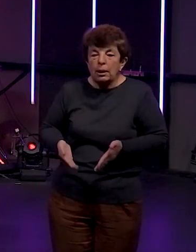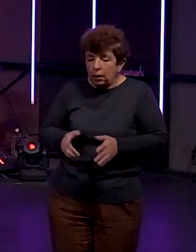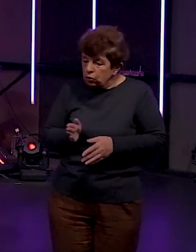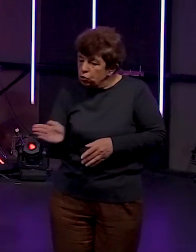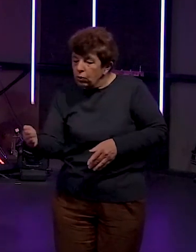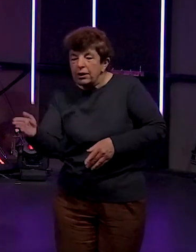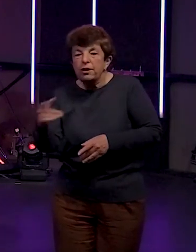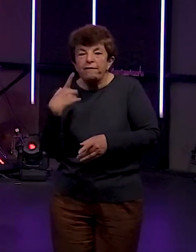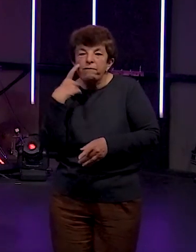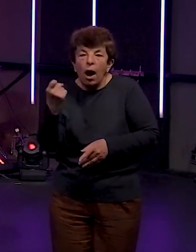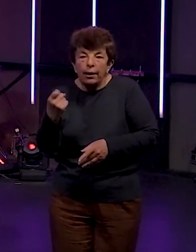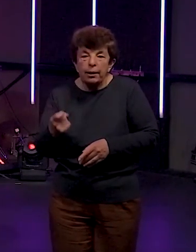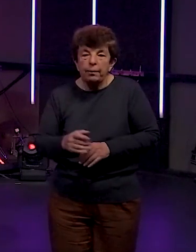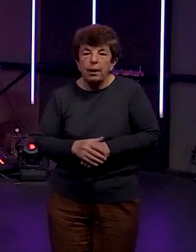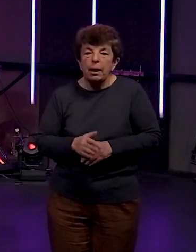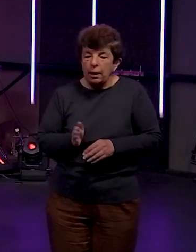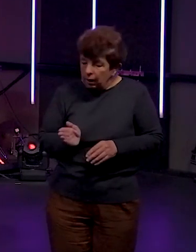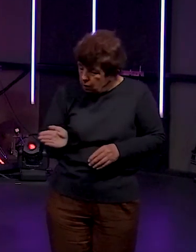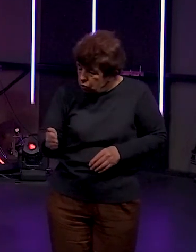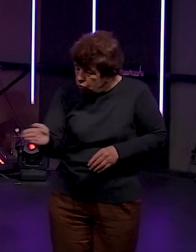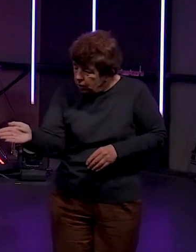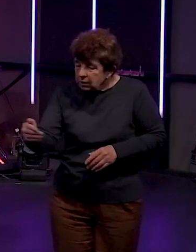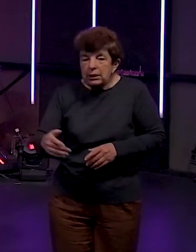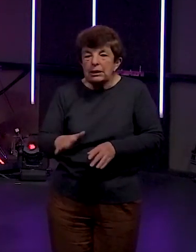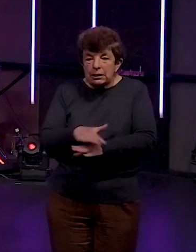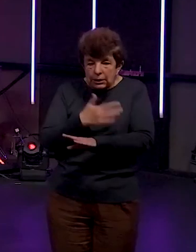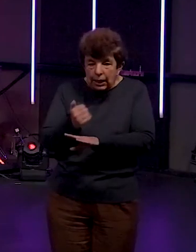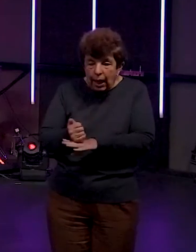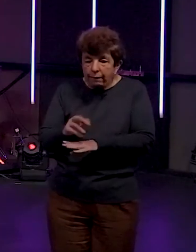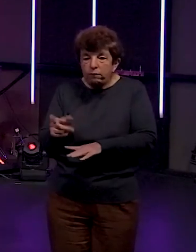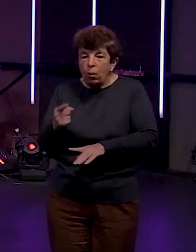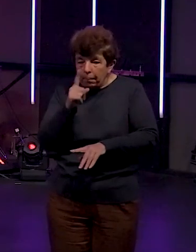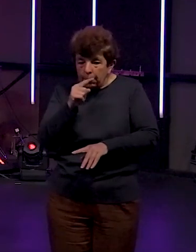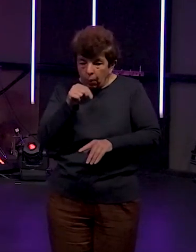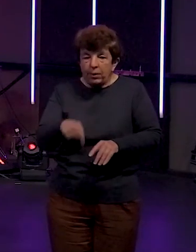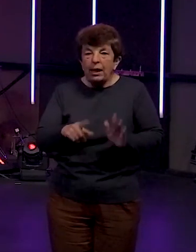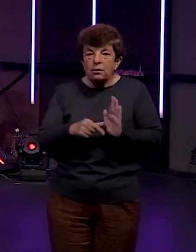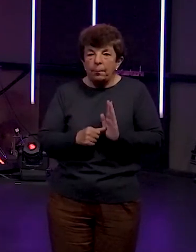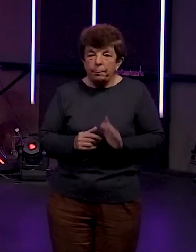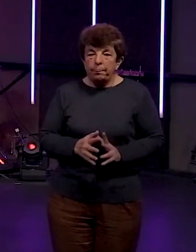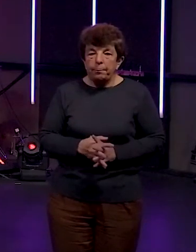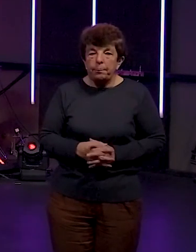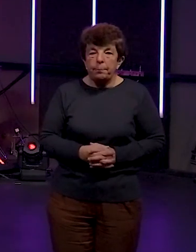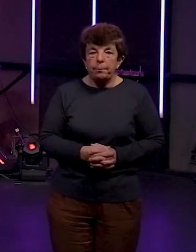finder and the direction setter for people in that time.